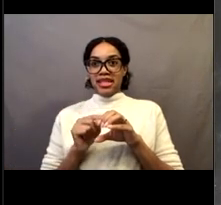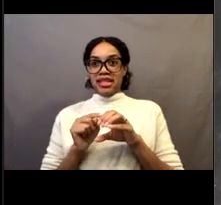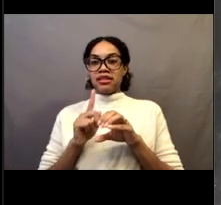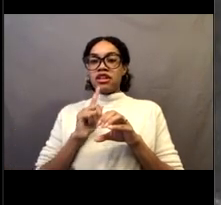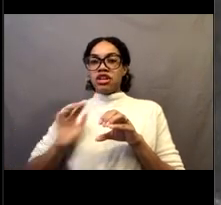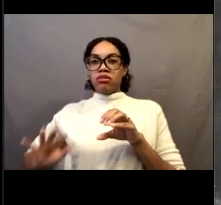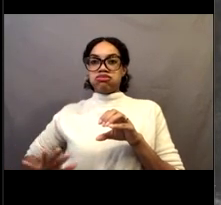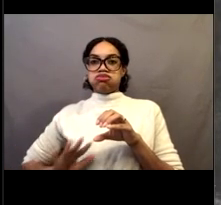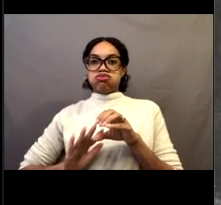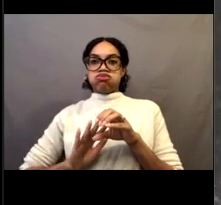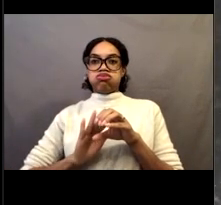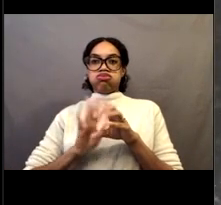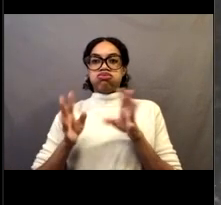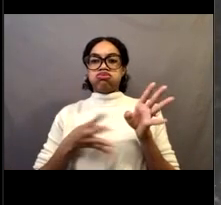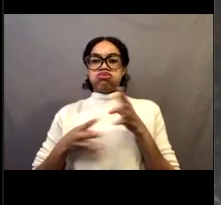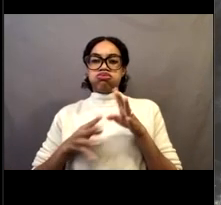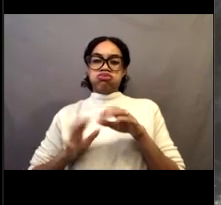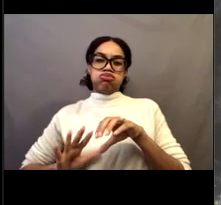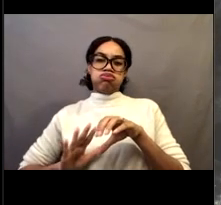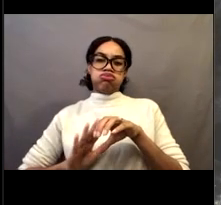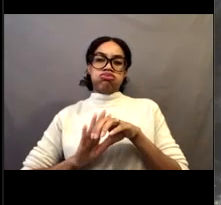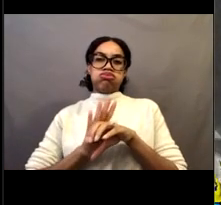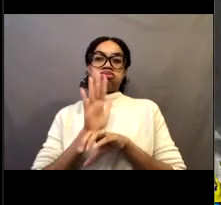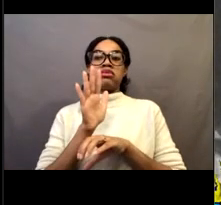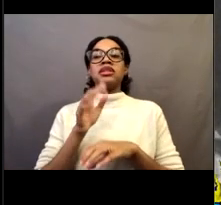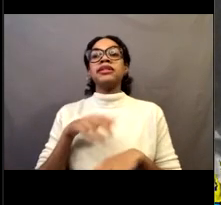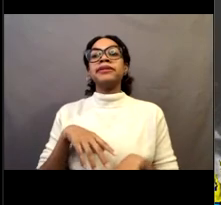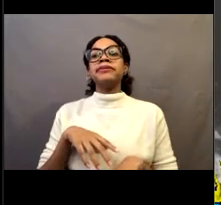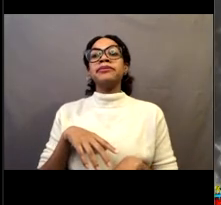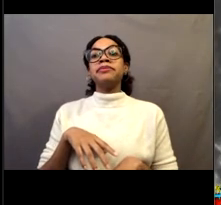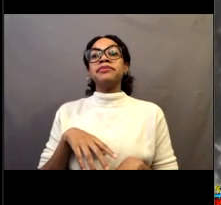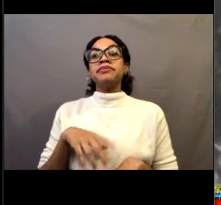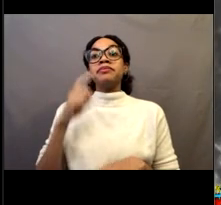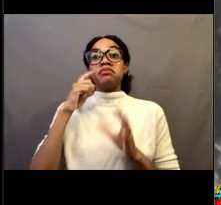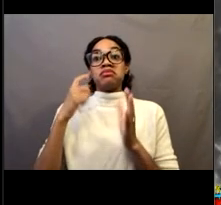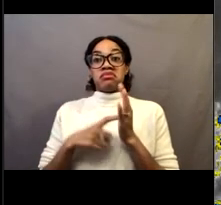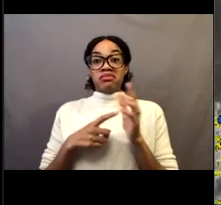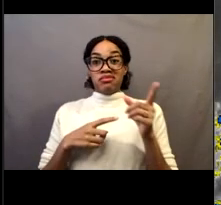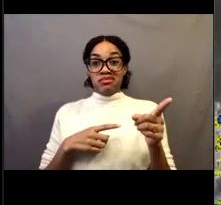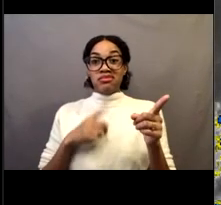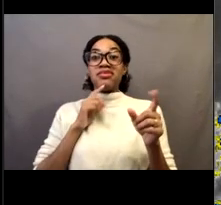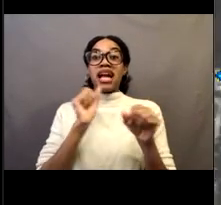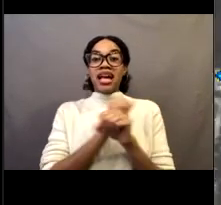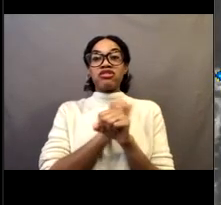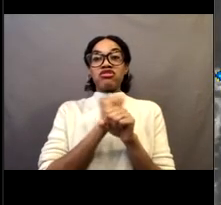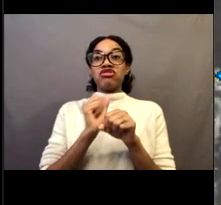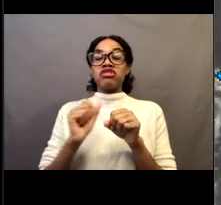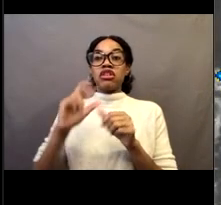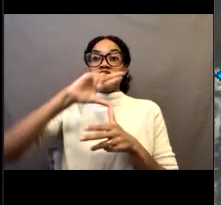And as you can see from the NOAA radar image the hurricane lane actually broke up as it hit the Hawaiian Islands.